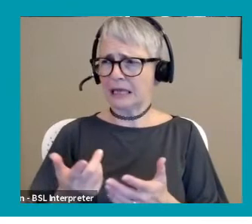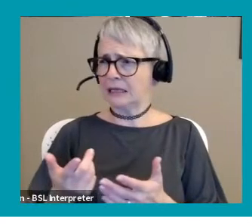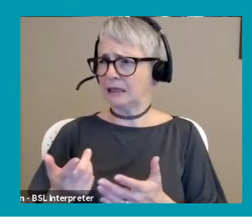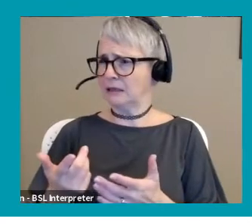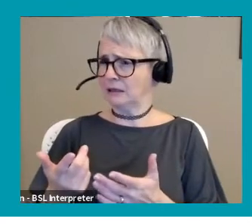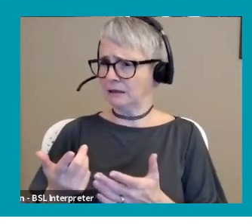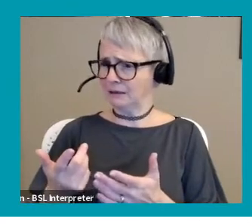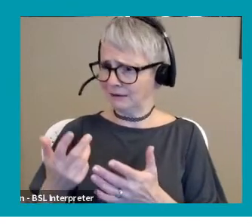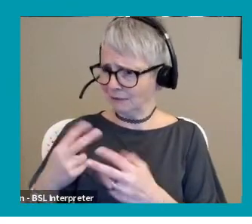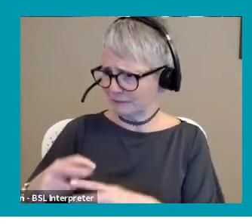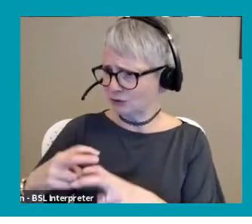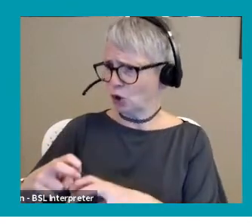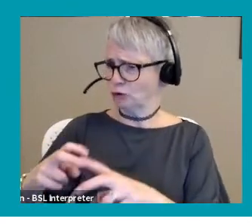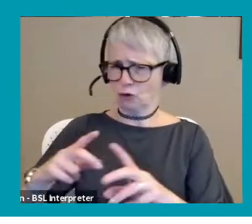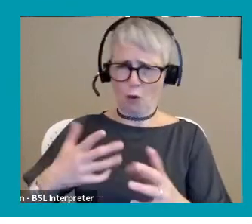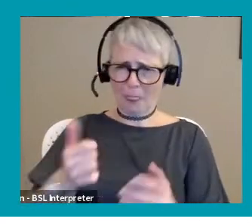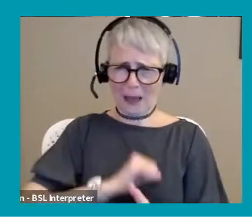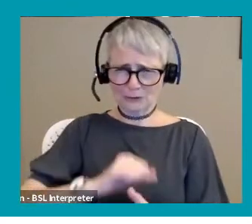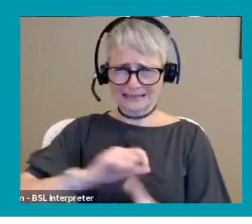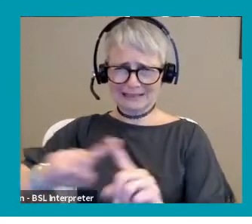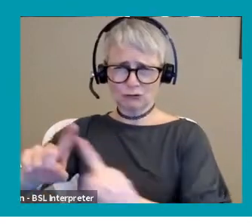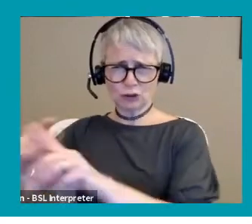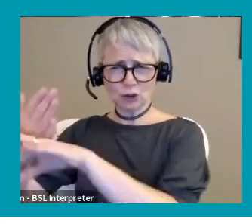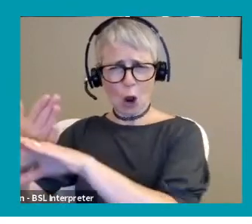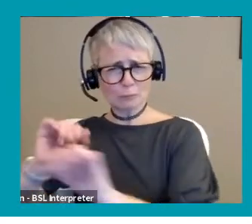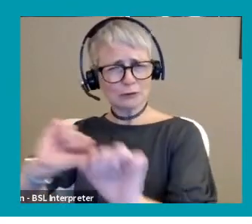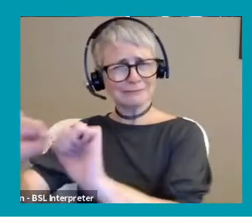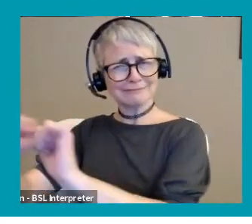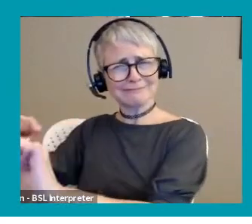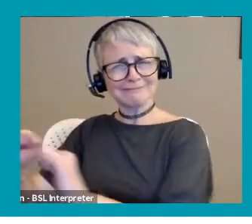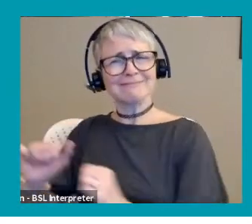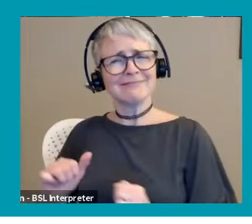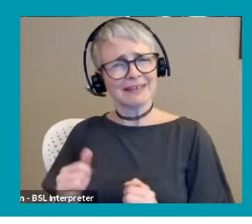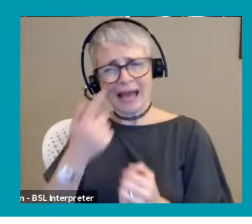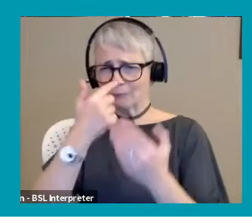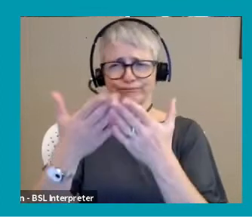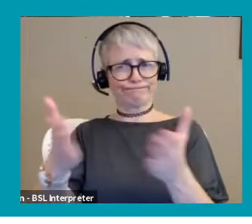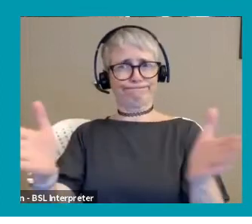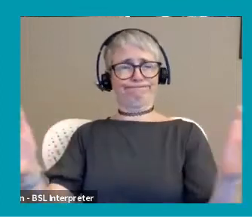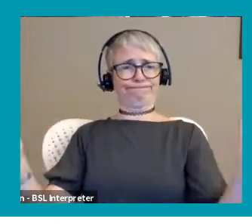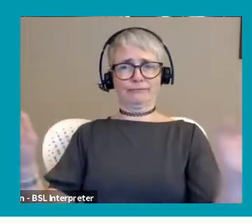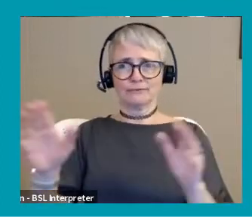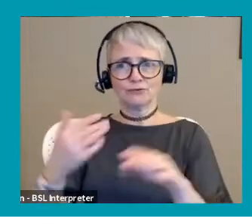So that's an example of how big organisations can have huge job types